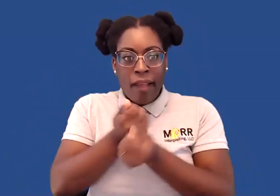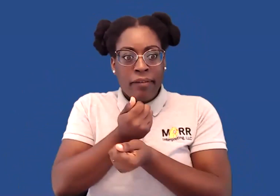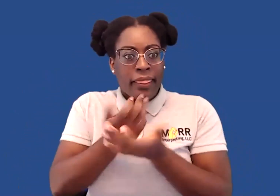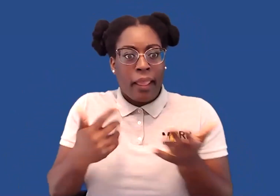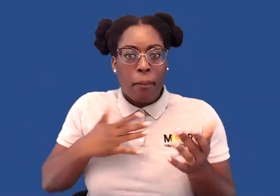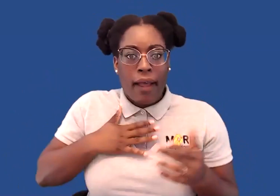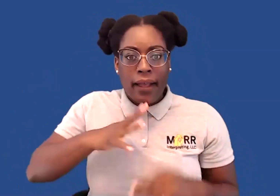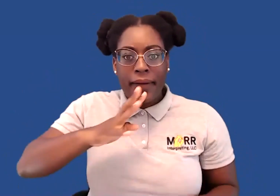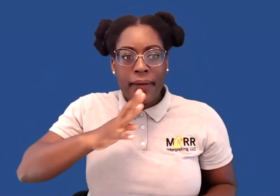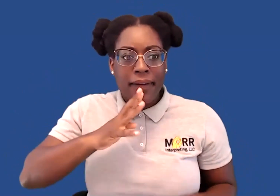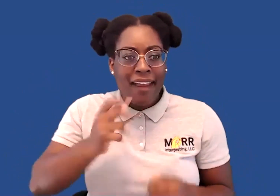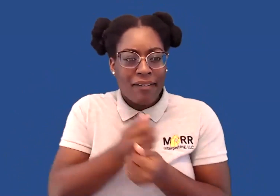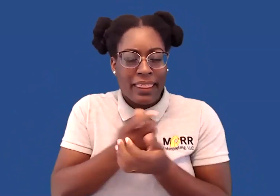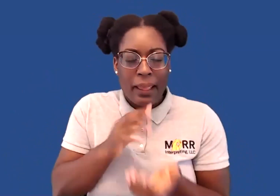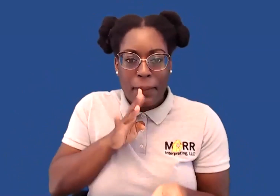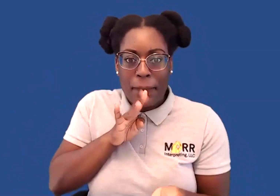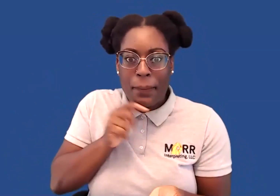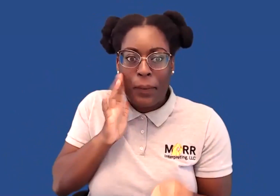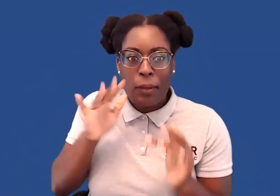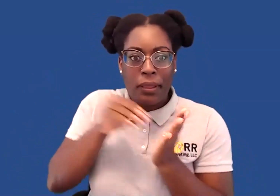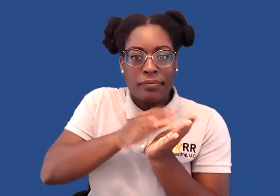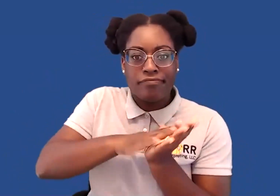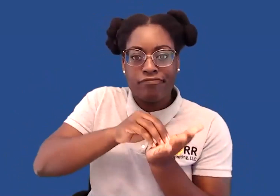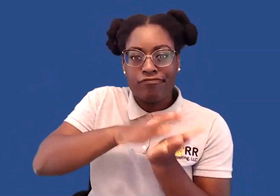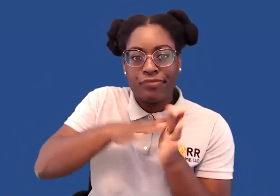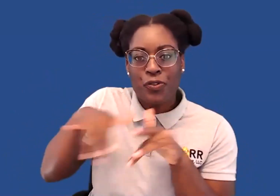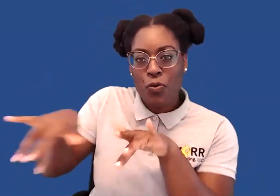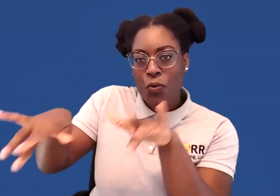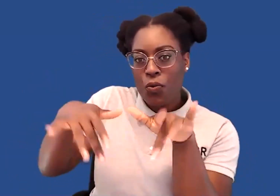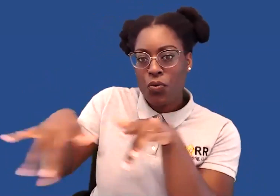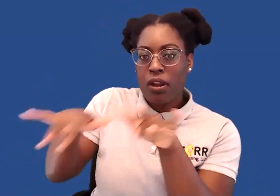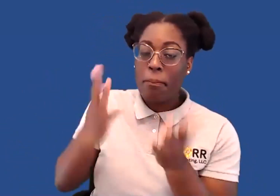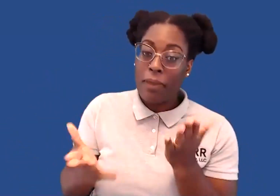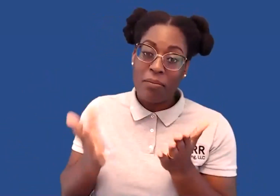and might kind of impede their natural conversation.